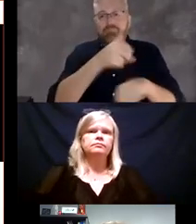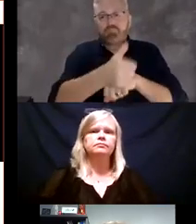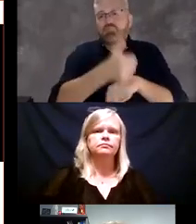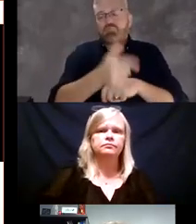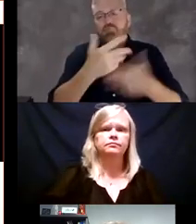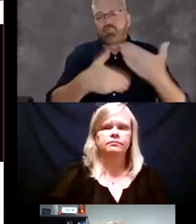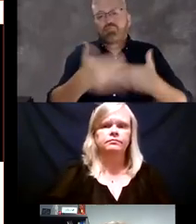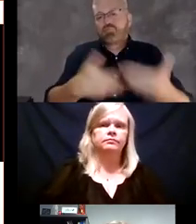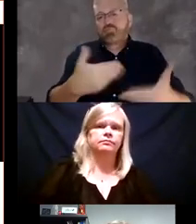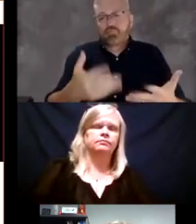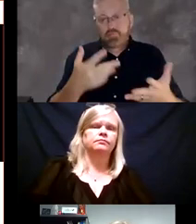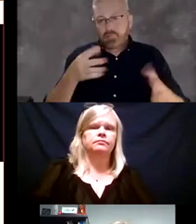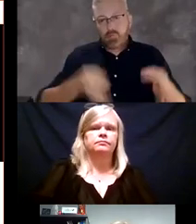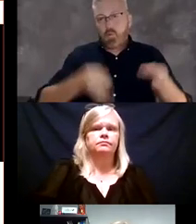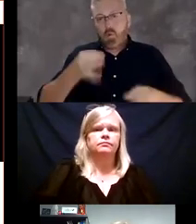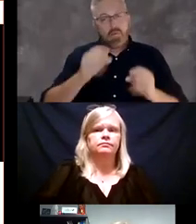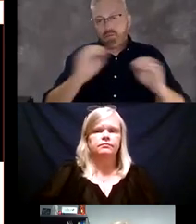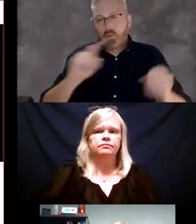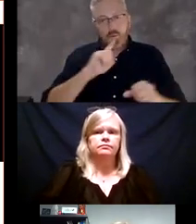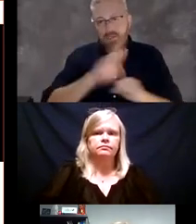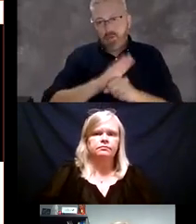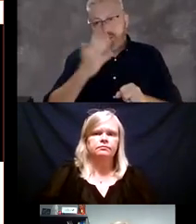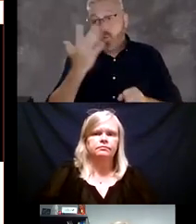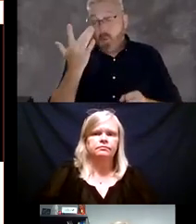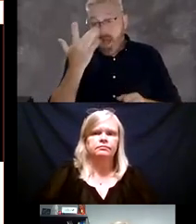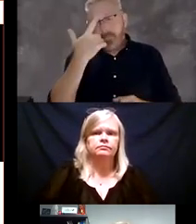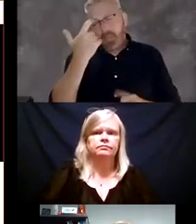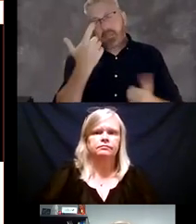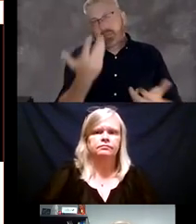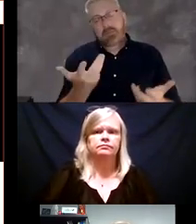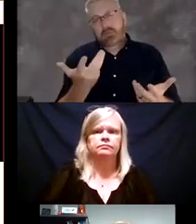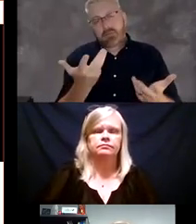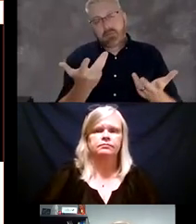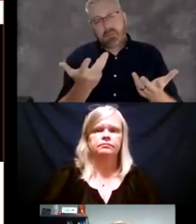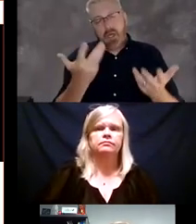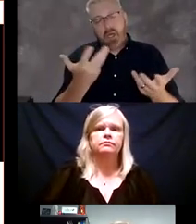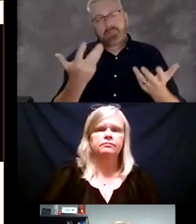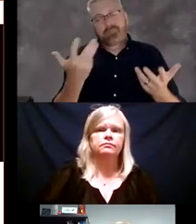THERE'S NO GUARANTEE. THAT'S BECAUSE, YOU KNOW, IF A